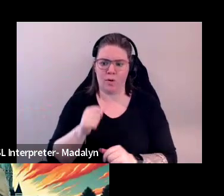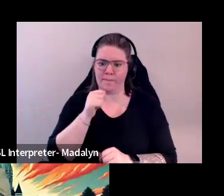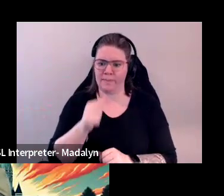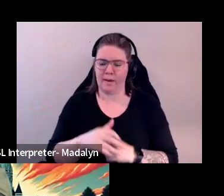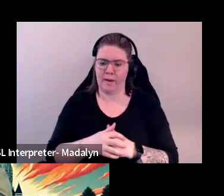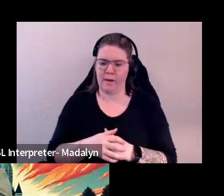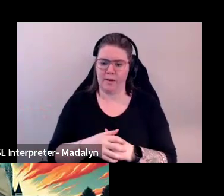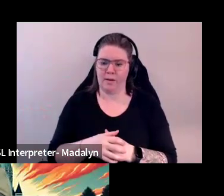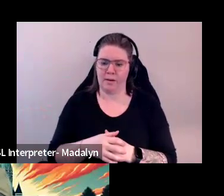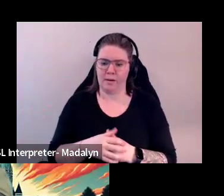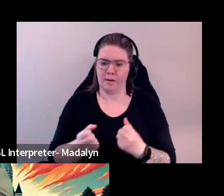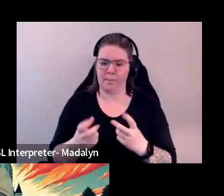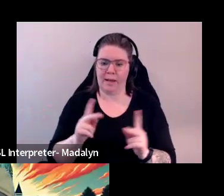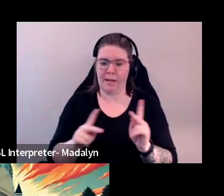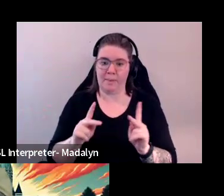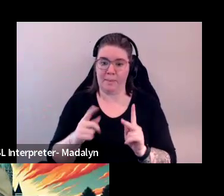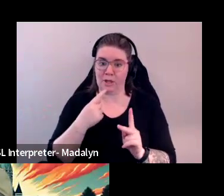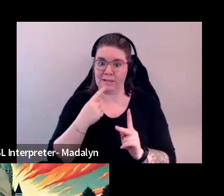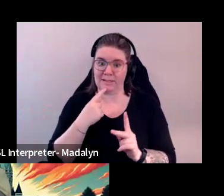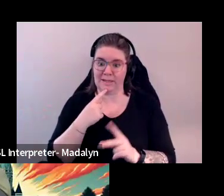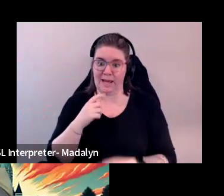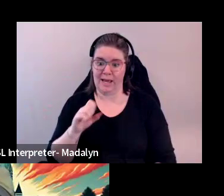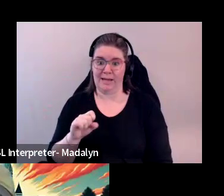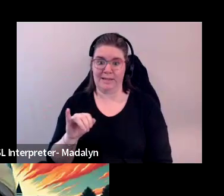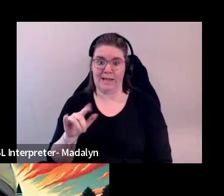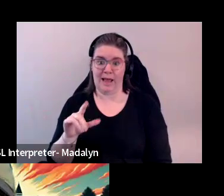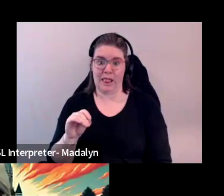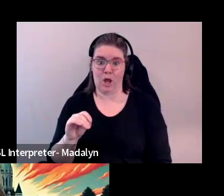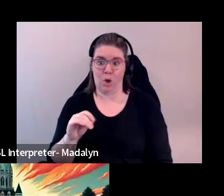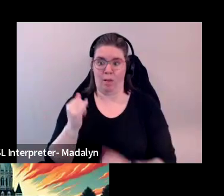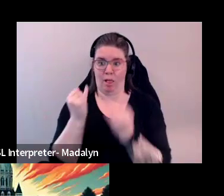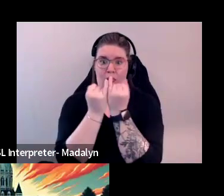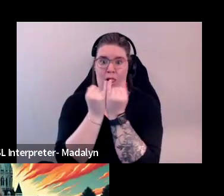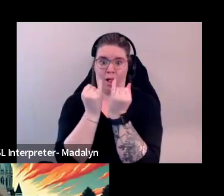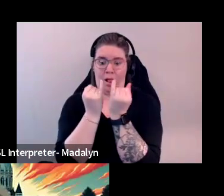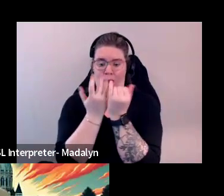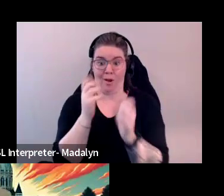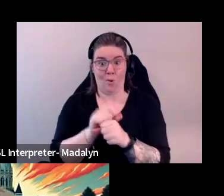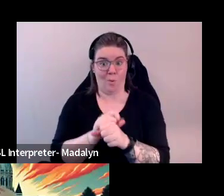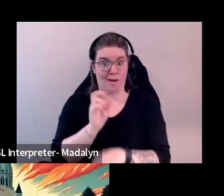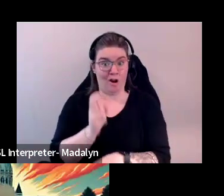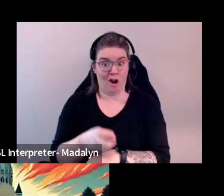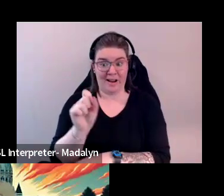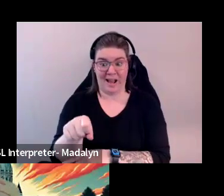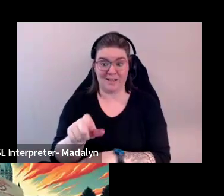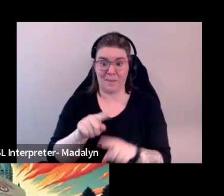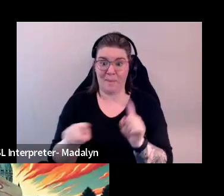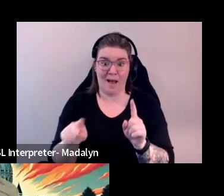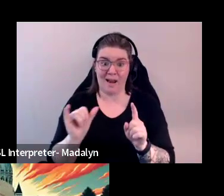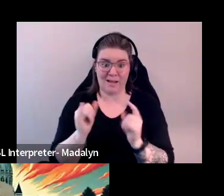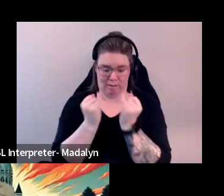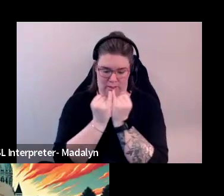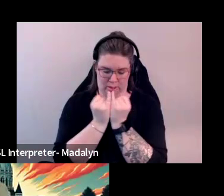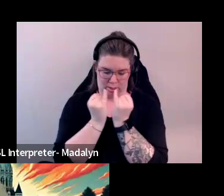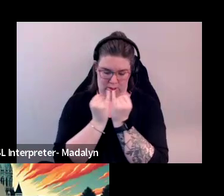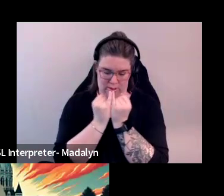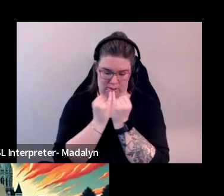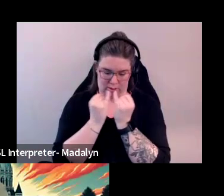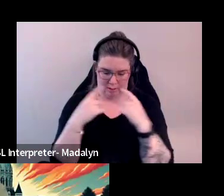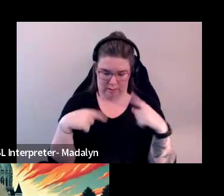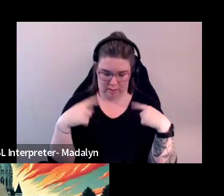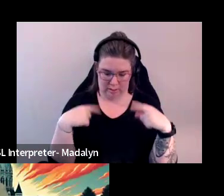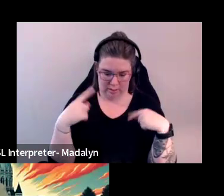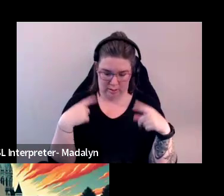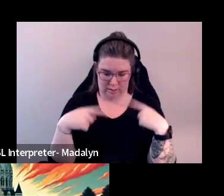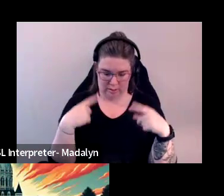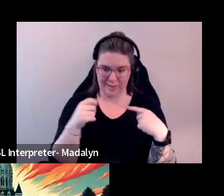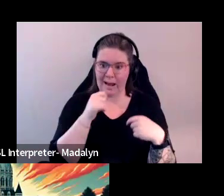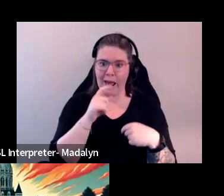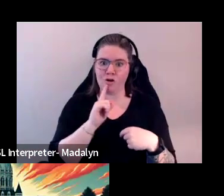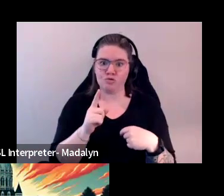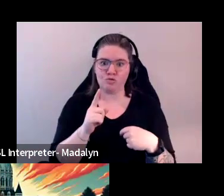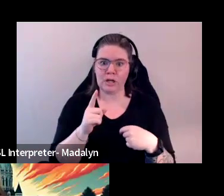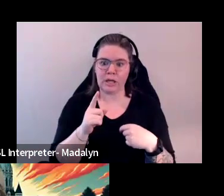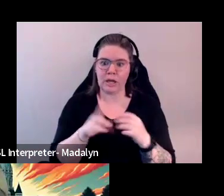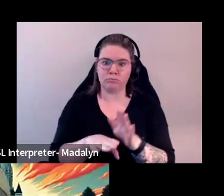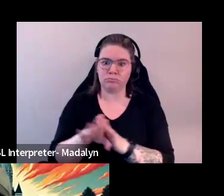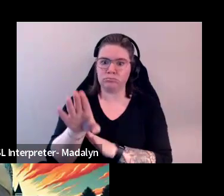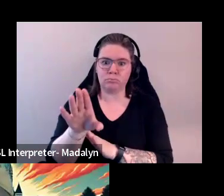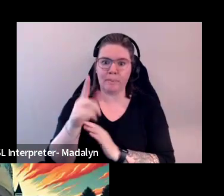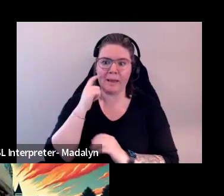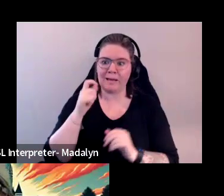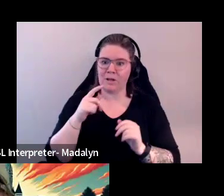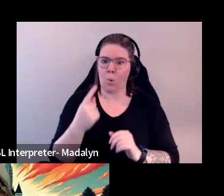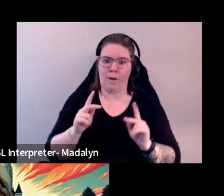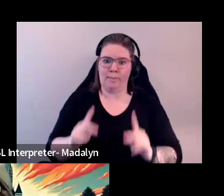Brooke Wilson (she/her): lots of people use the word siloed. You know, we're all siloed, and we're all working really hard. But we're like hamsters in their little spinny wheels, cause we're not really going anywhere, cause it's just one person trying to kick the wheel when there's